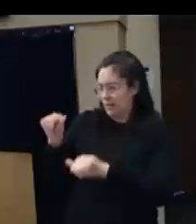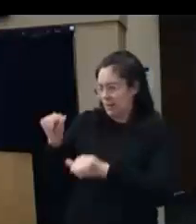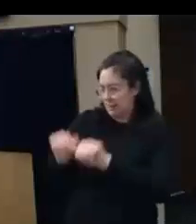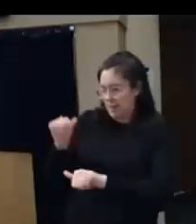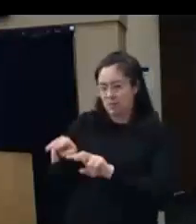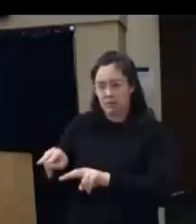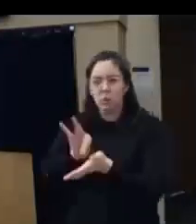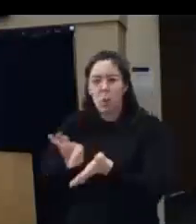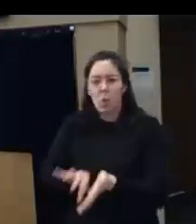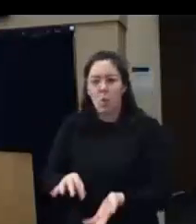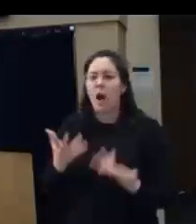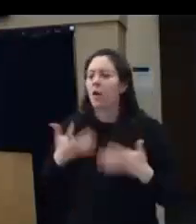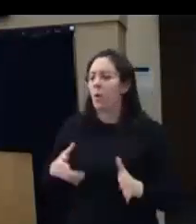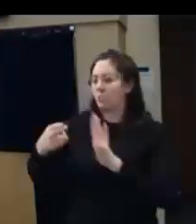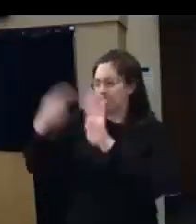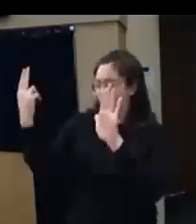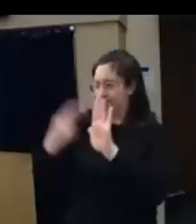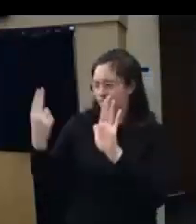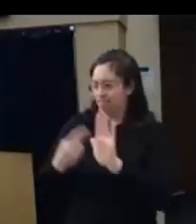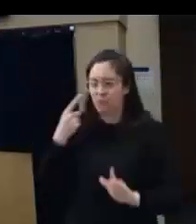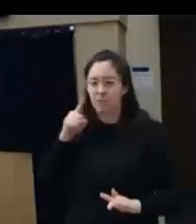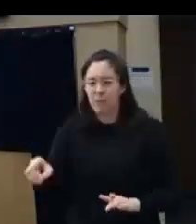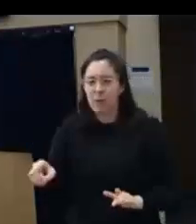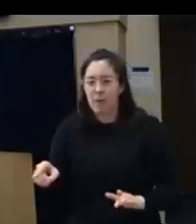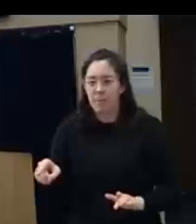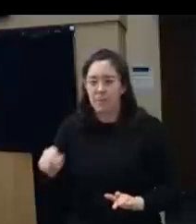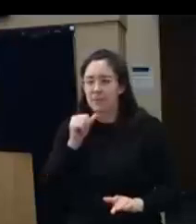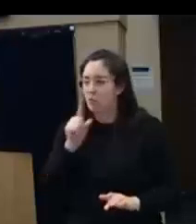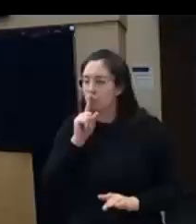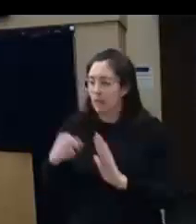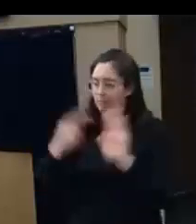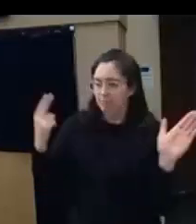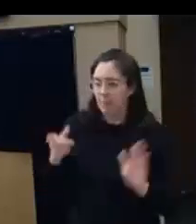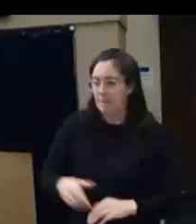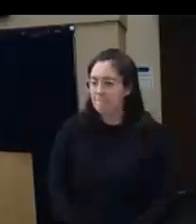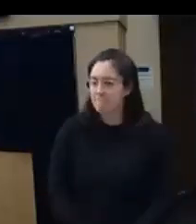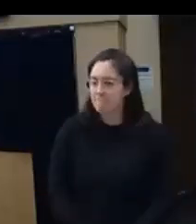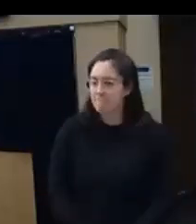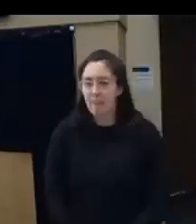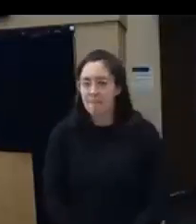because I don't want to pathologize things for them that doesn't feel like pathology yeah yeah